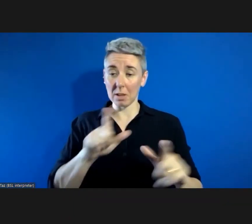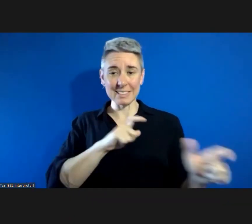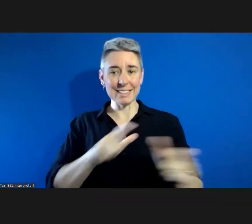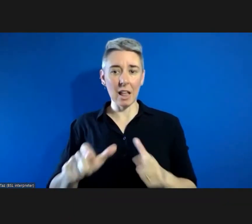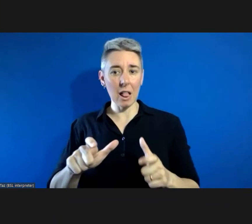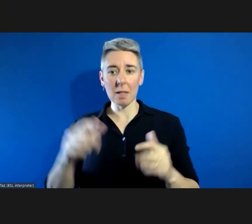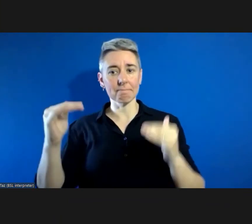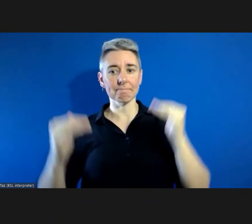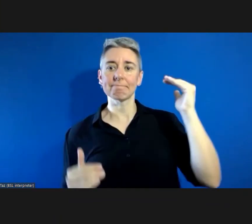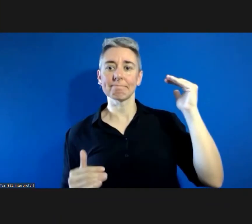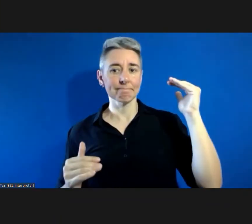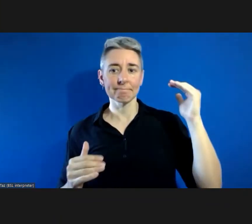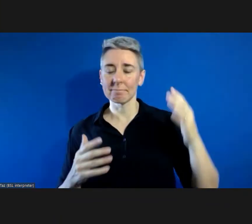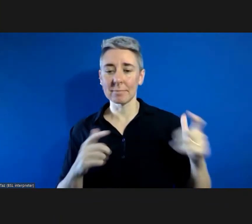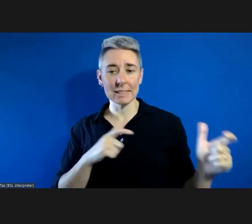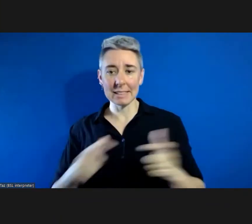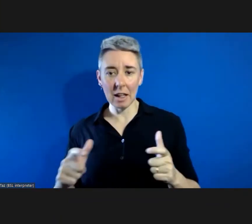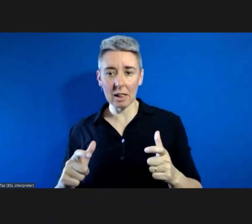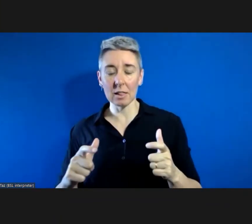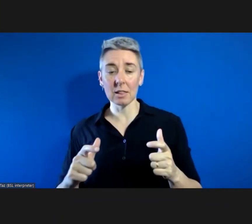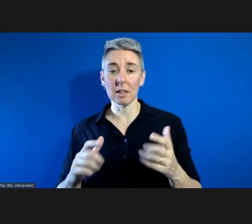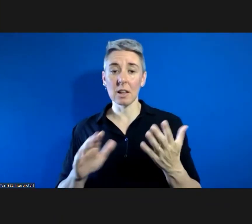abrogating responsibility of our failure to the people we're failing.